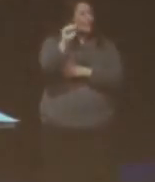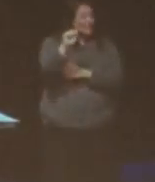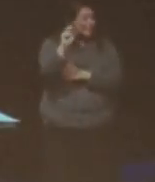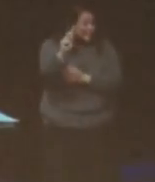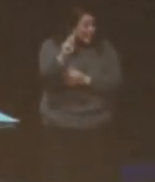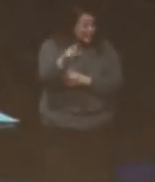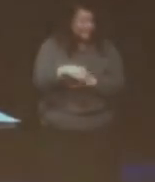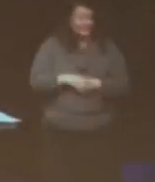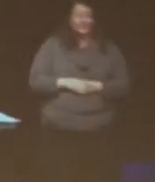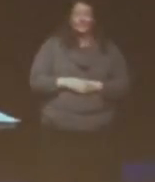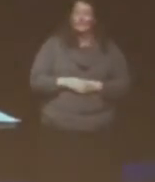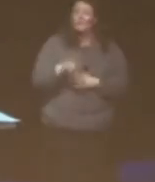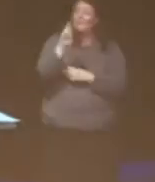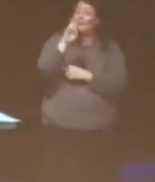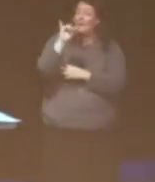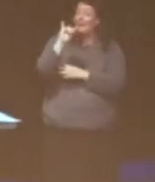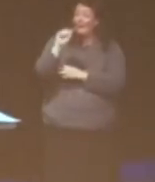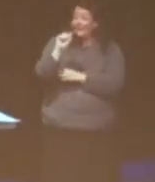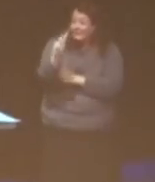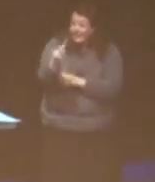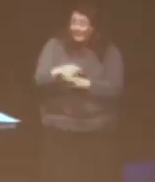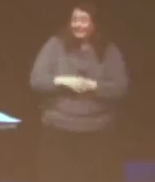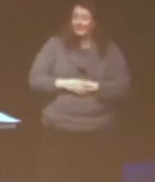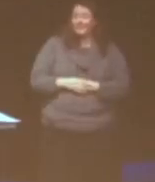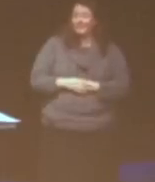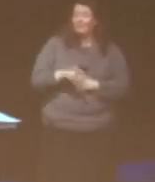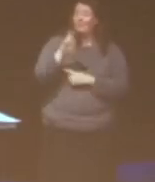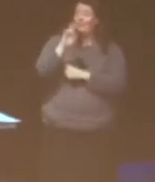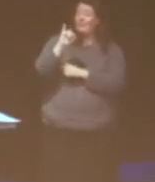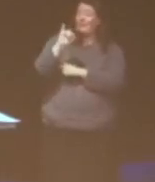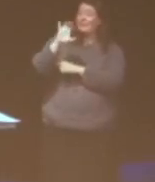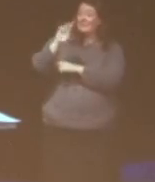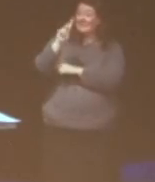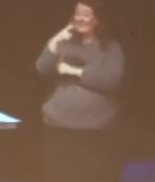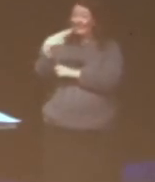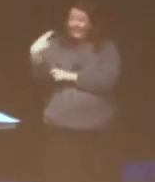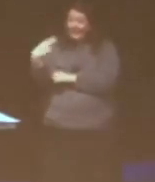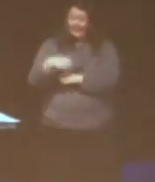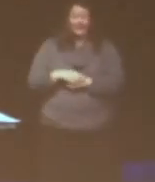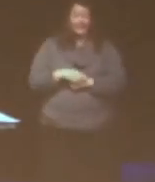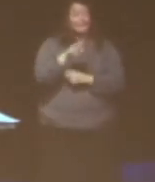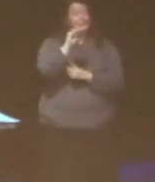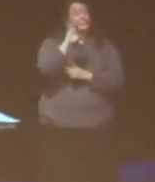you to the community, thank you to Mass State Association of the Deaf, Rhode Island Association of the Deaf, Rhode Island